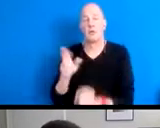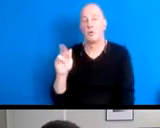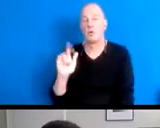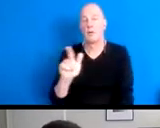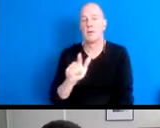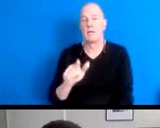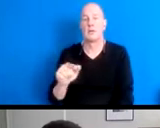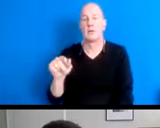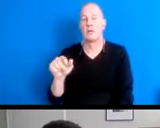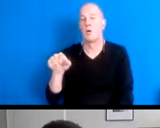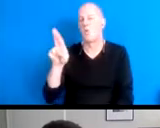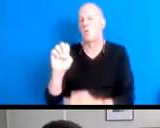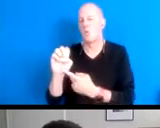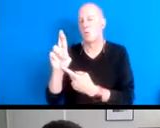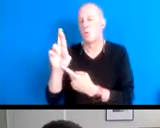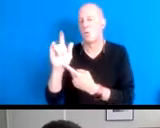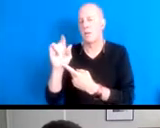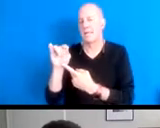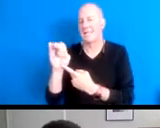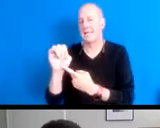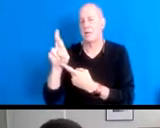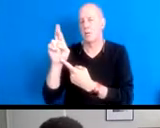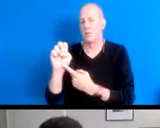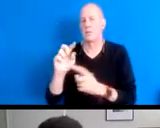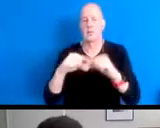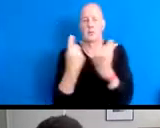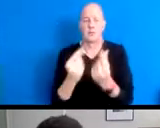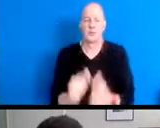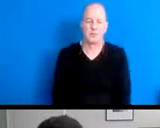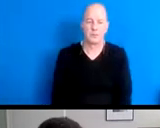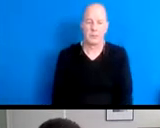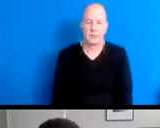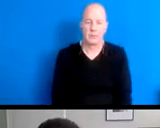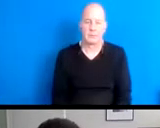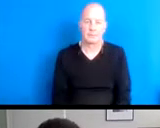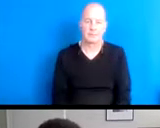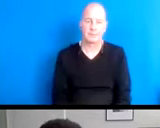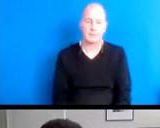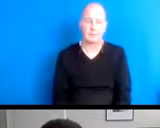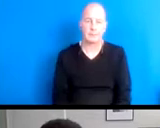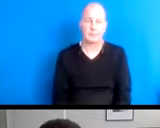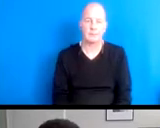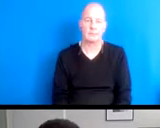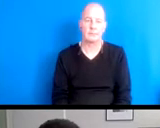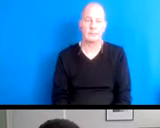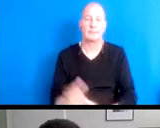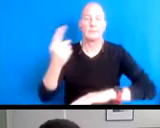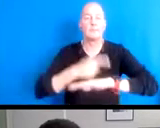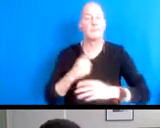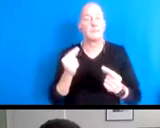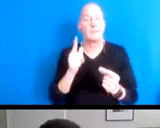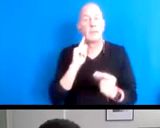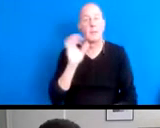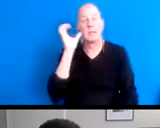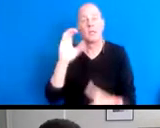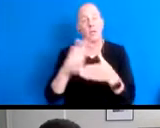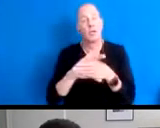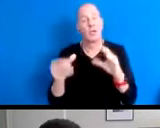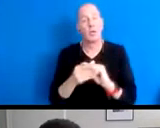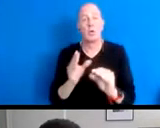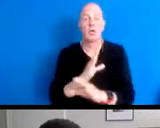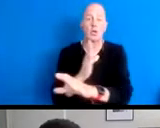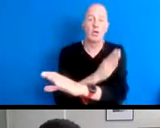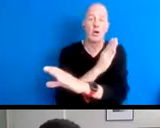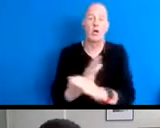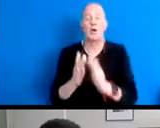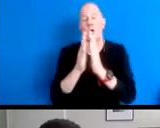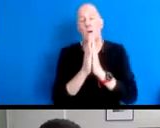15:34:53 So, today we will be hearing stories songs and prayers from some of the spiritual